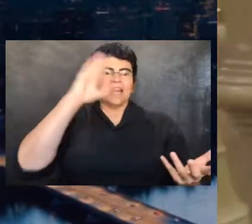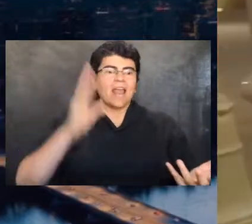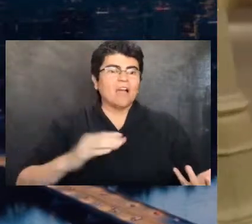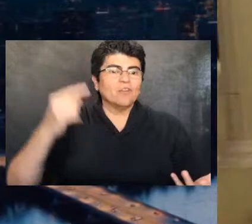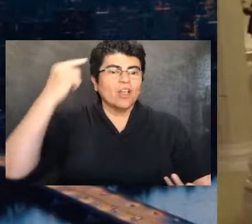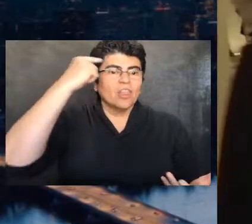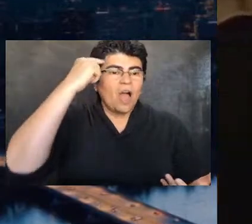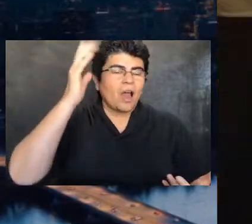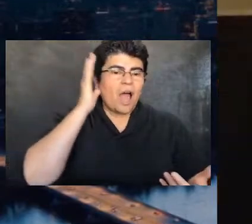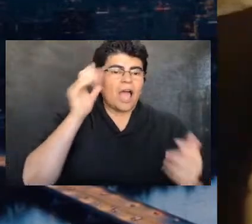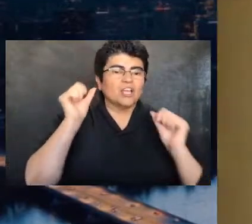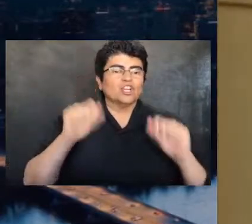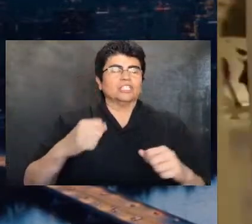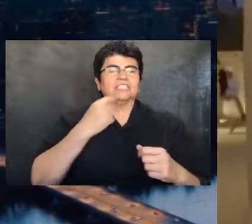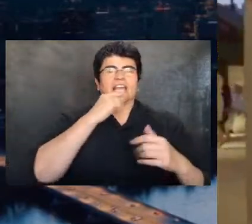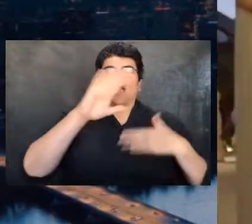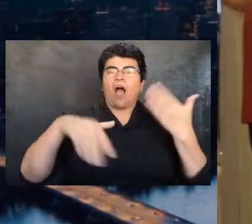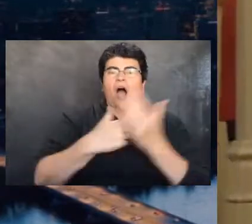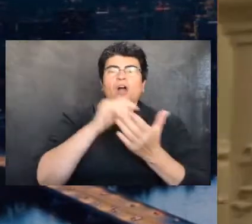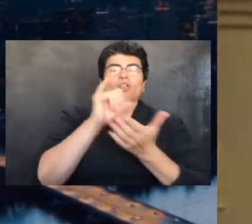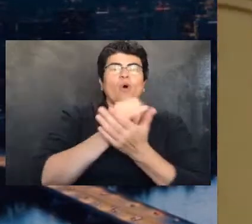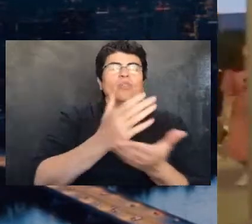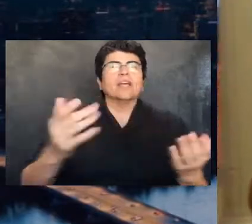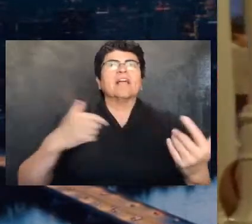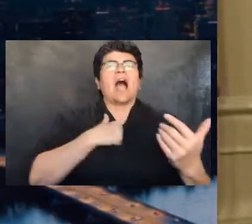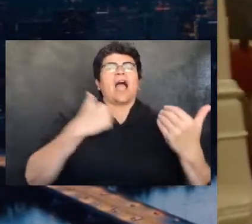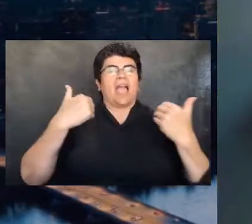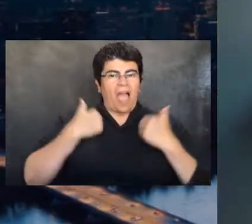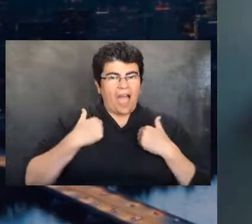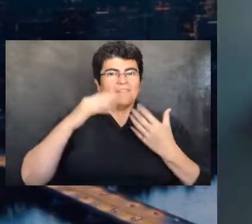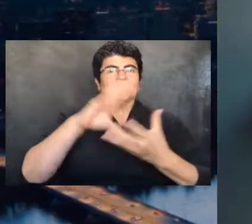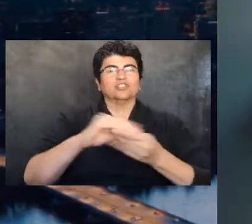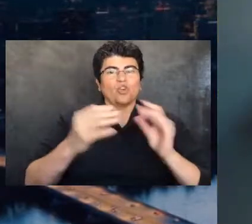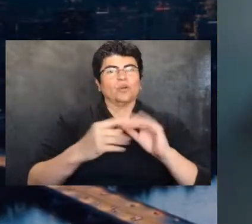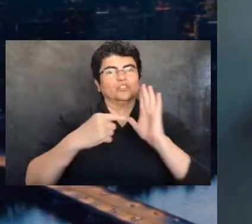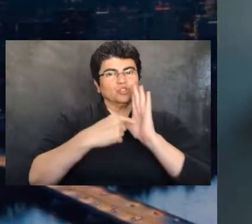to say all those things. I had a story to show that there is more to life